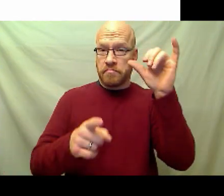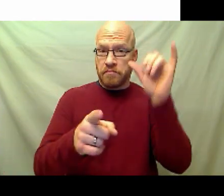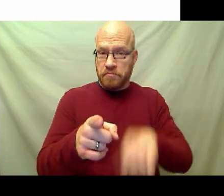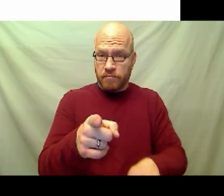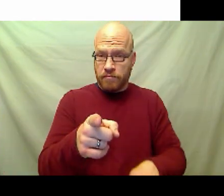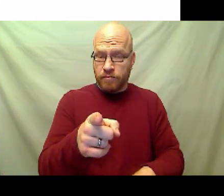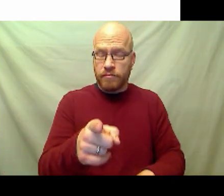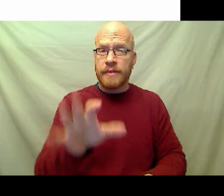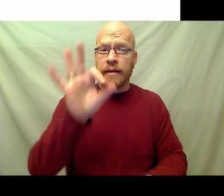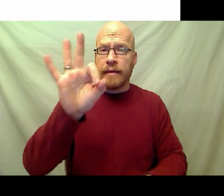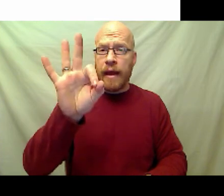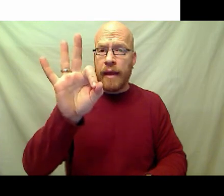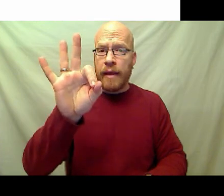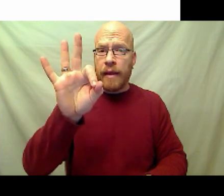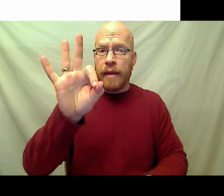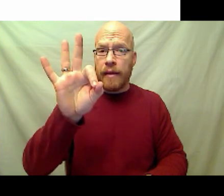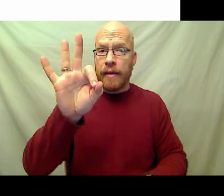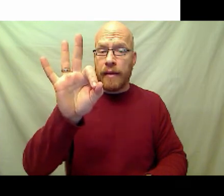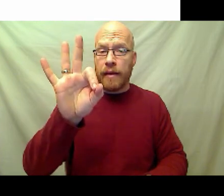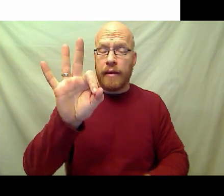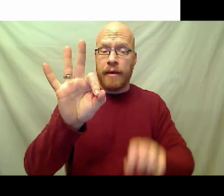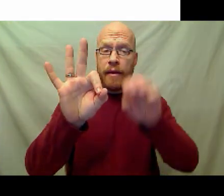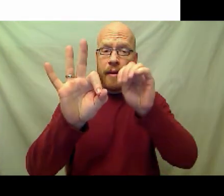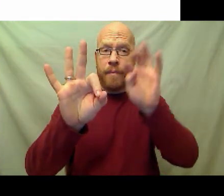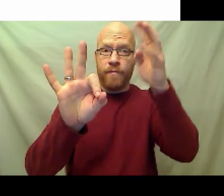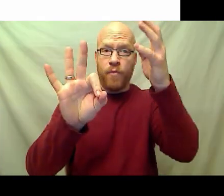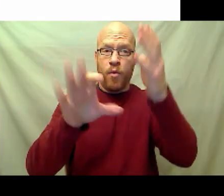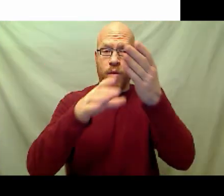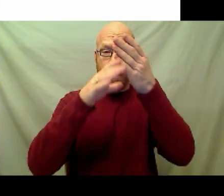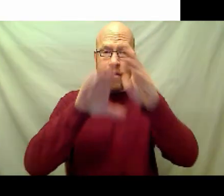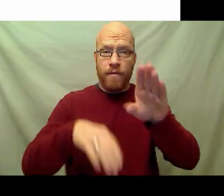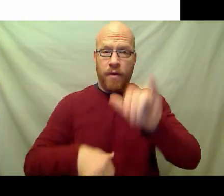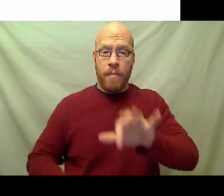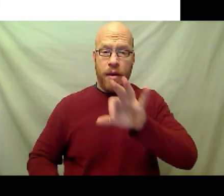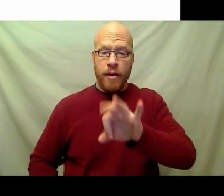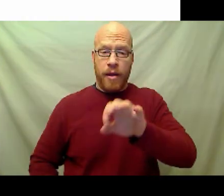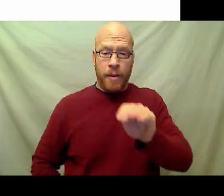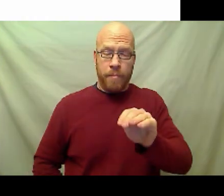Okay, you can see this here now; 9m to the 4th divided